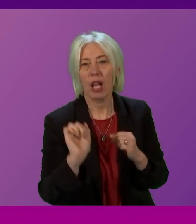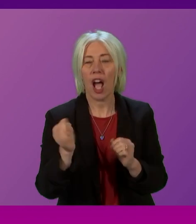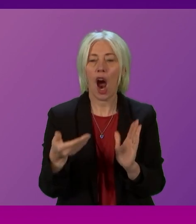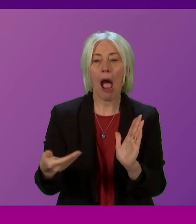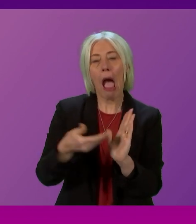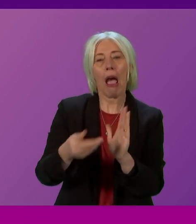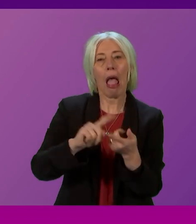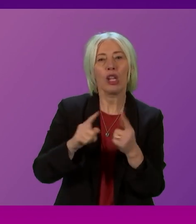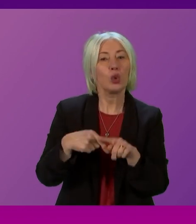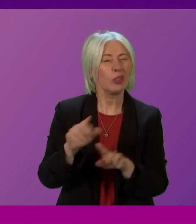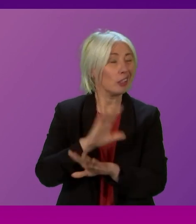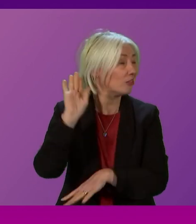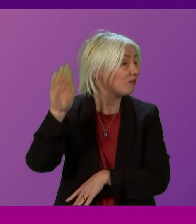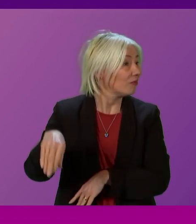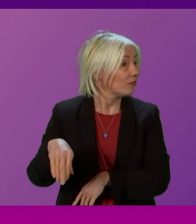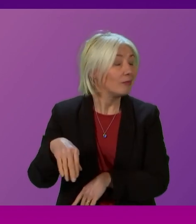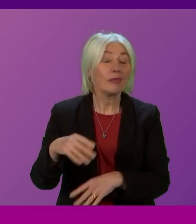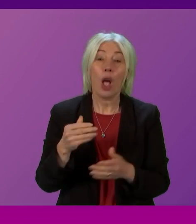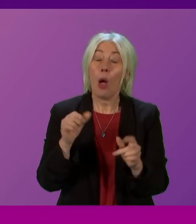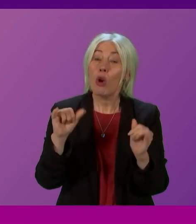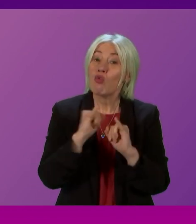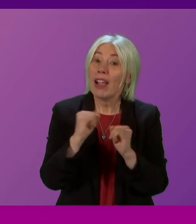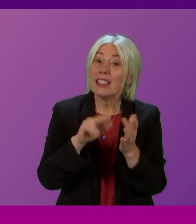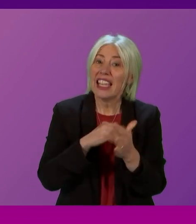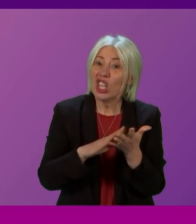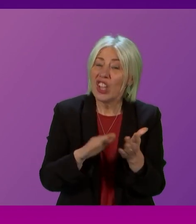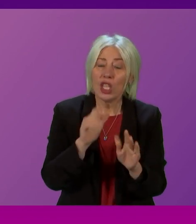The crisis in our NHS is not because of Covid, it is not because of flu, it is not because